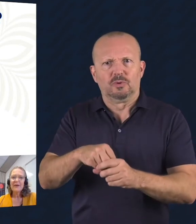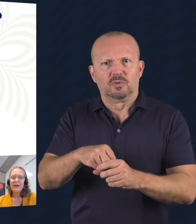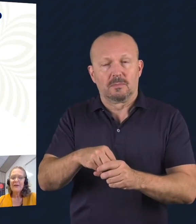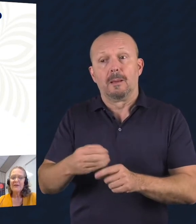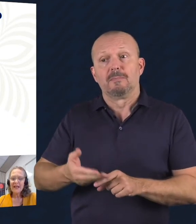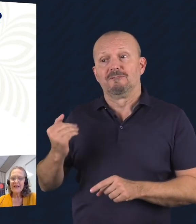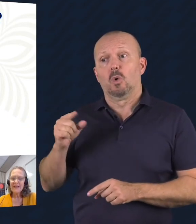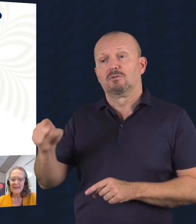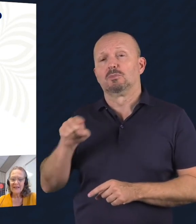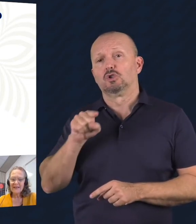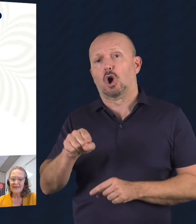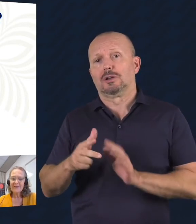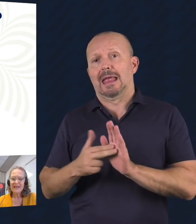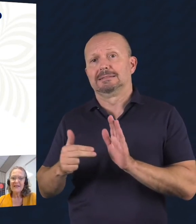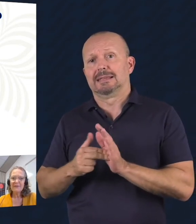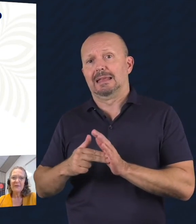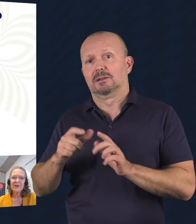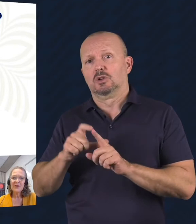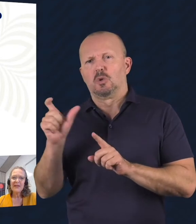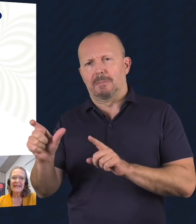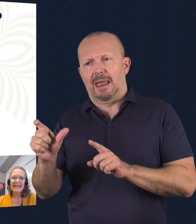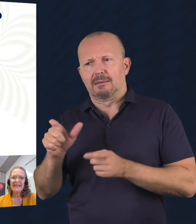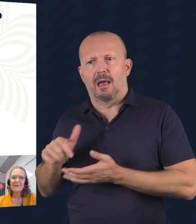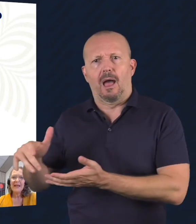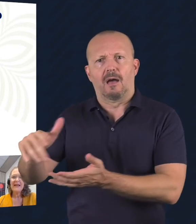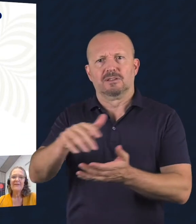We have 10 years of data from the .nz Domain Harvest,